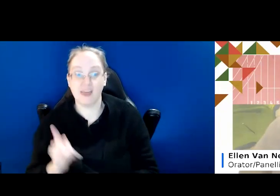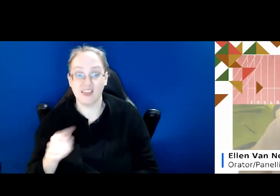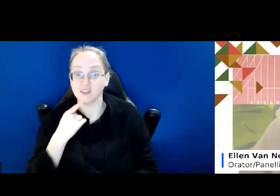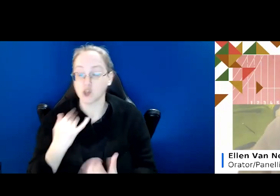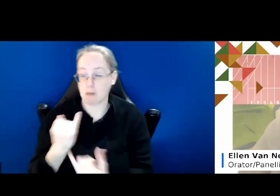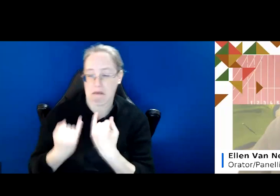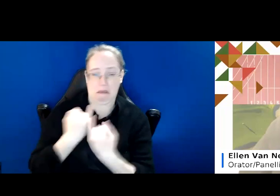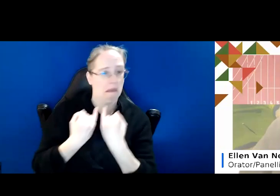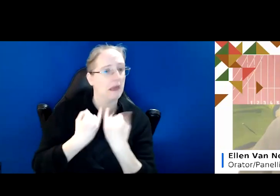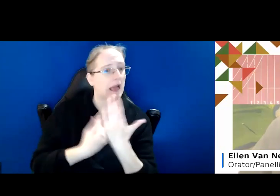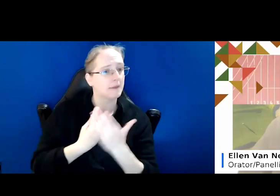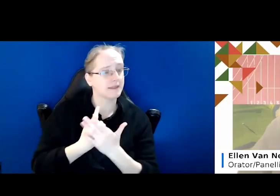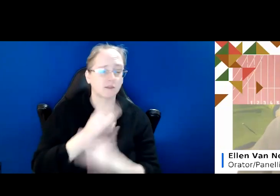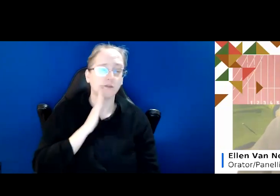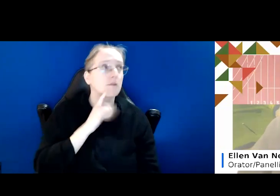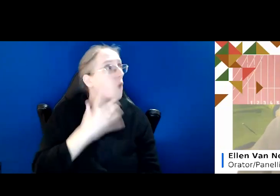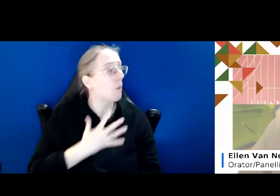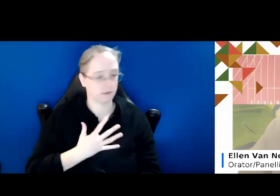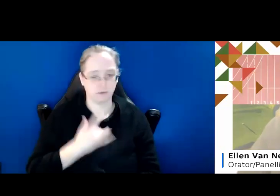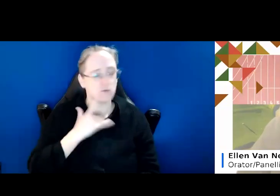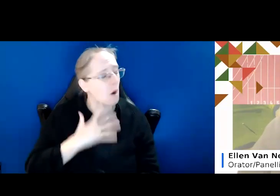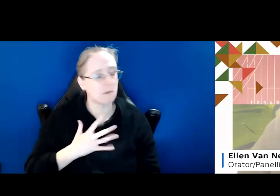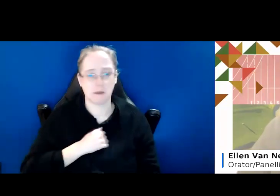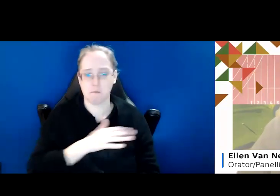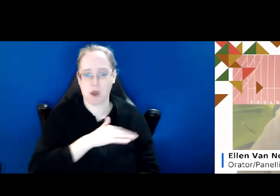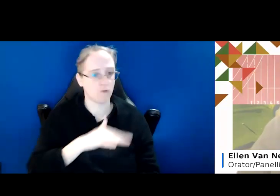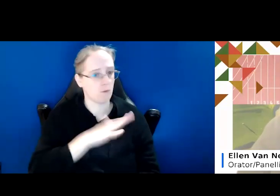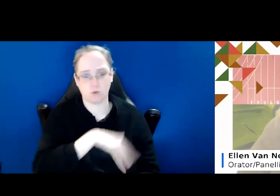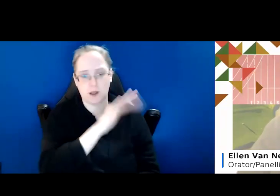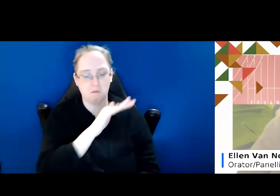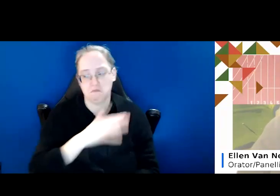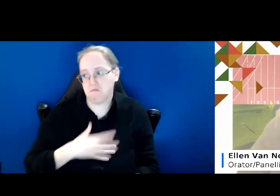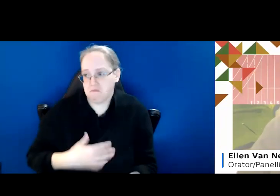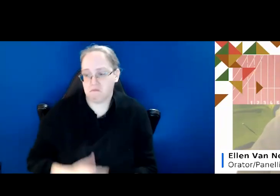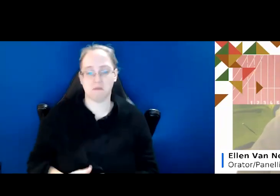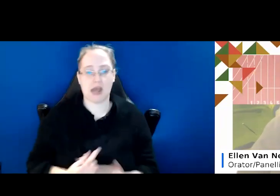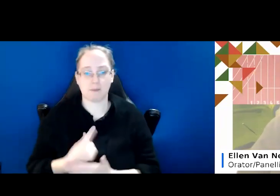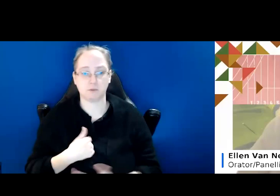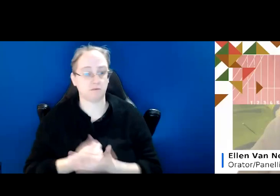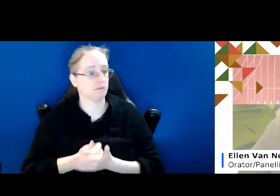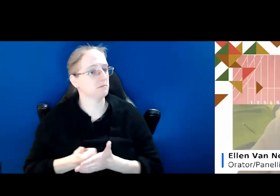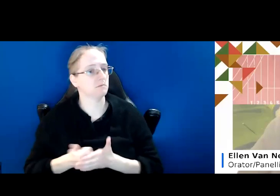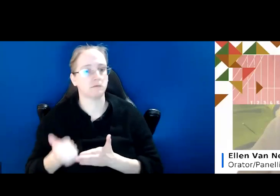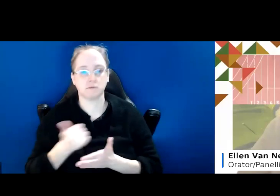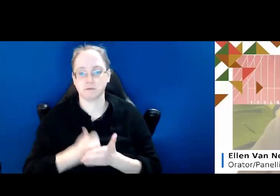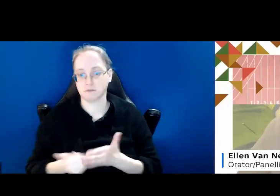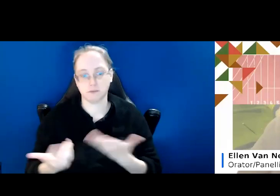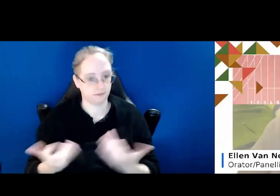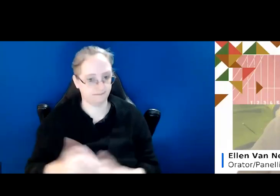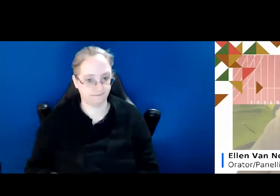and the environments that I grew up in that it was far from newsworthy and fortunately it mirrors